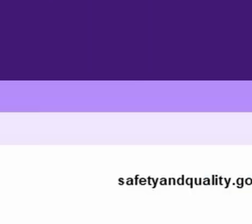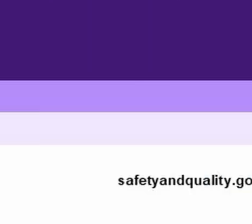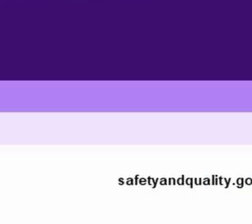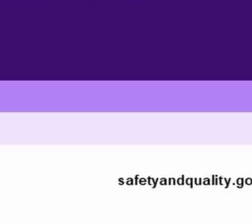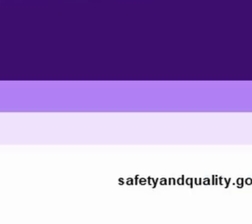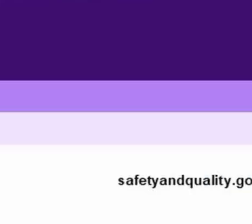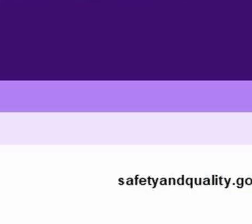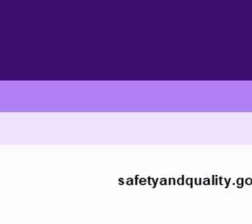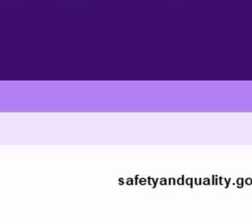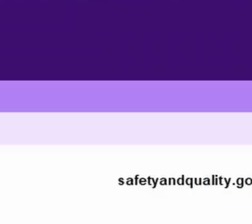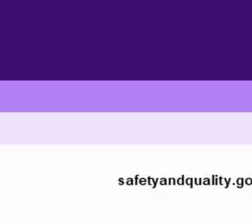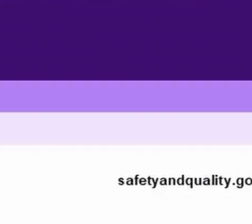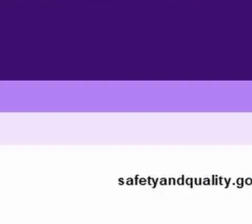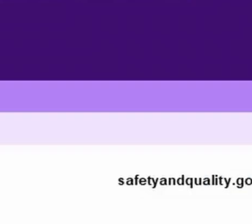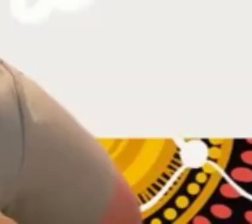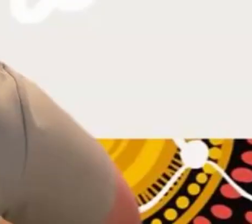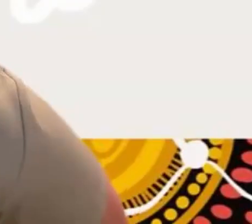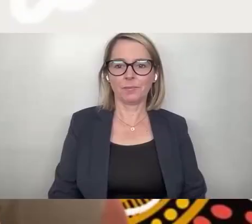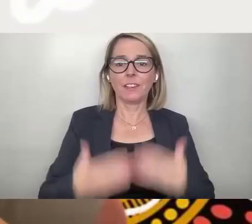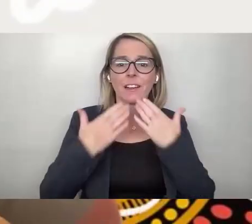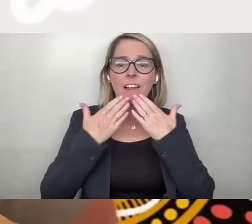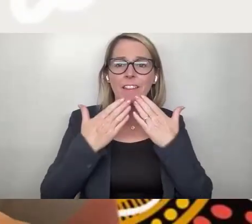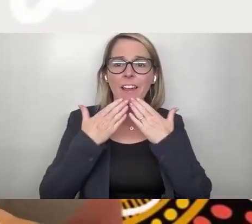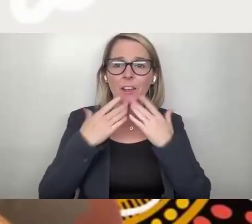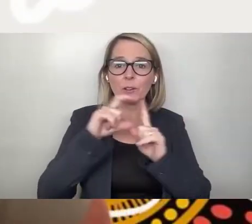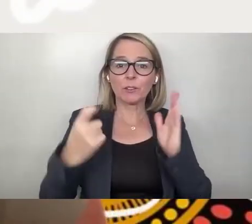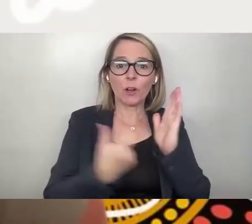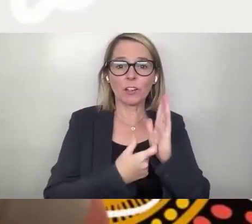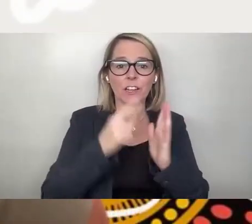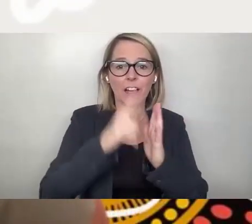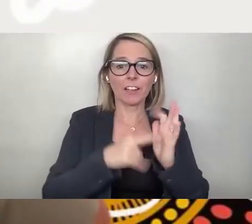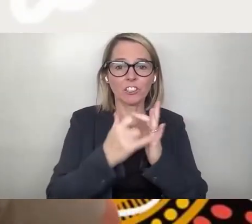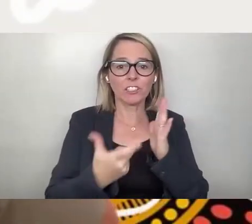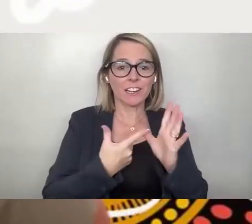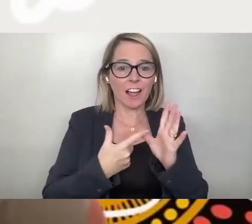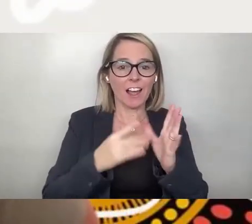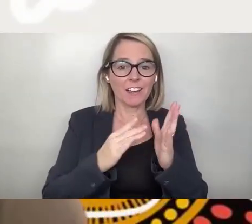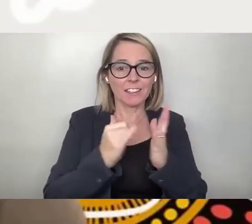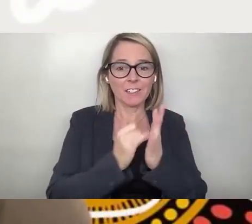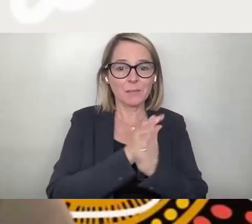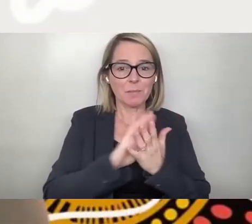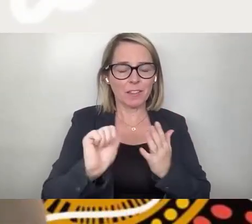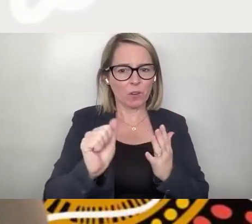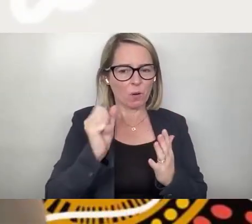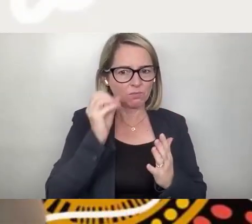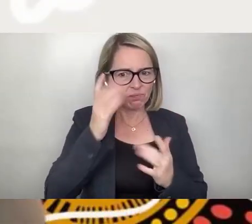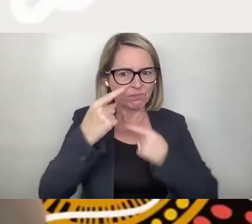Anna: Thank you Dr. Jessica Smith for that insightful presentation, demonstrating how